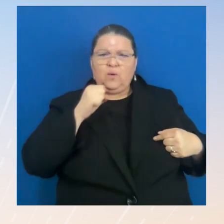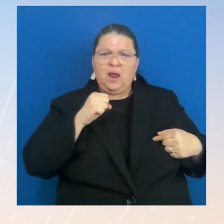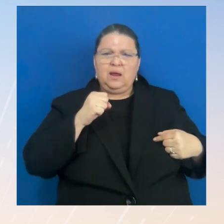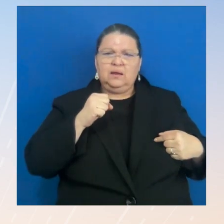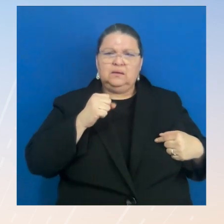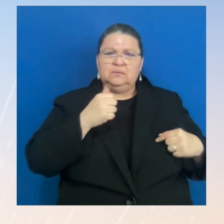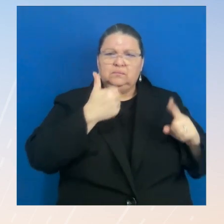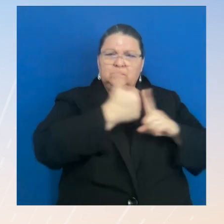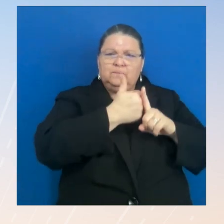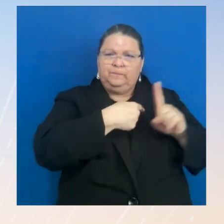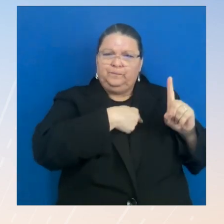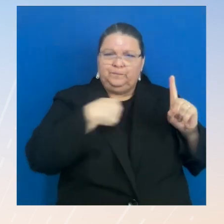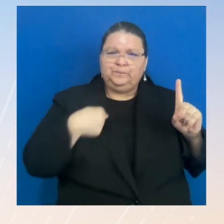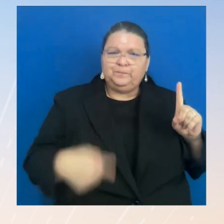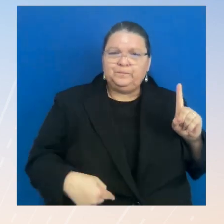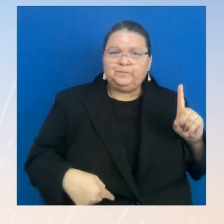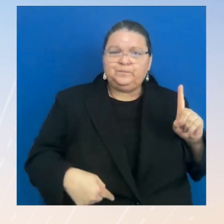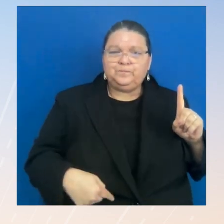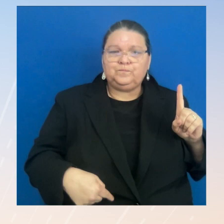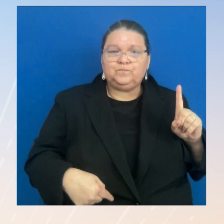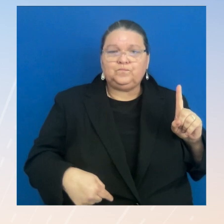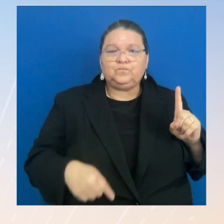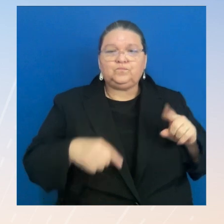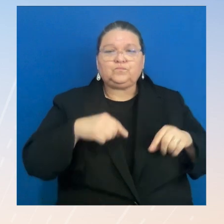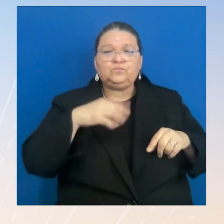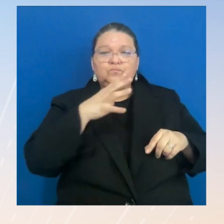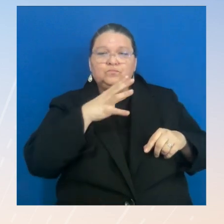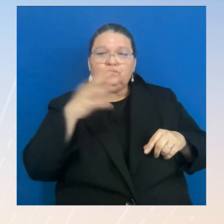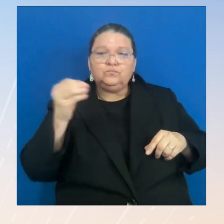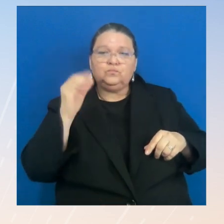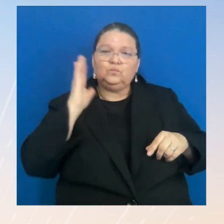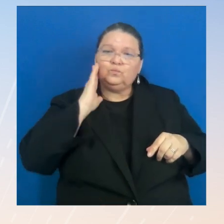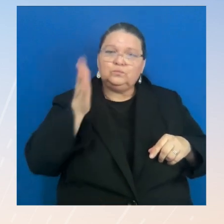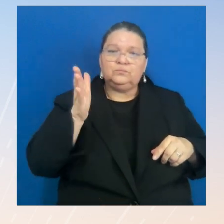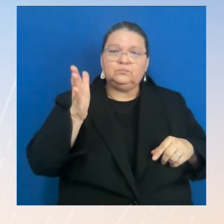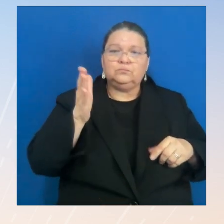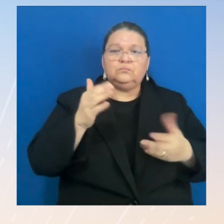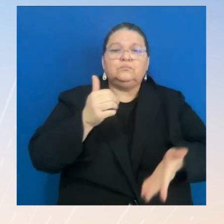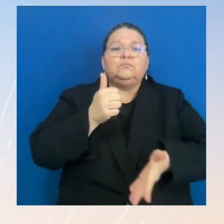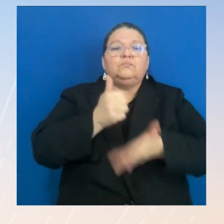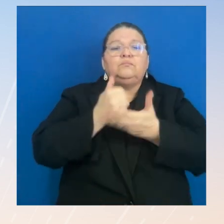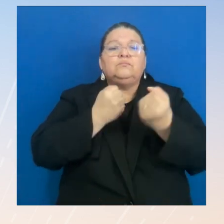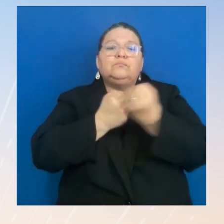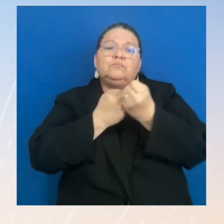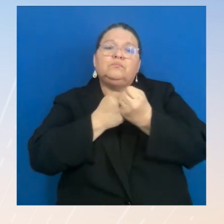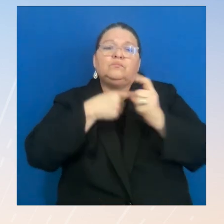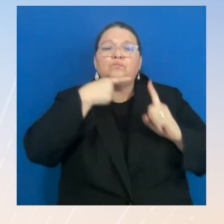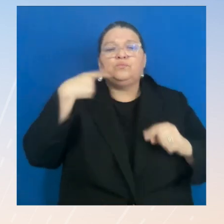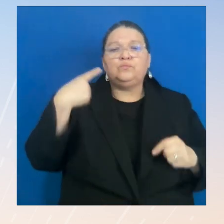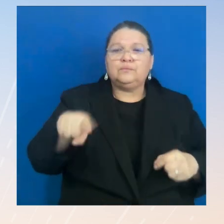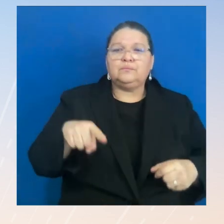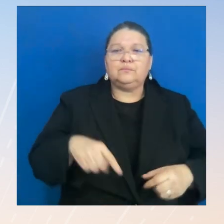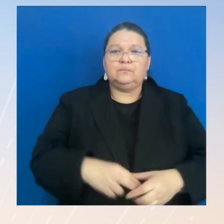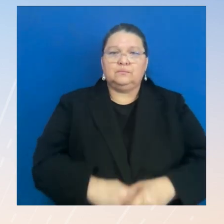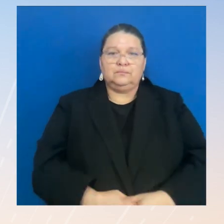when it comes to China? Ms. Psaki: Well, let me note that one of the -- one of the -- during the lengthy conversation that our National Security Advisor